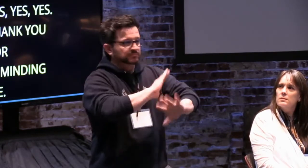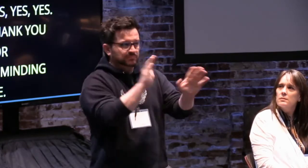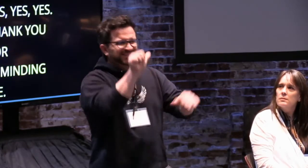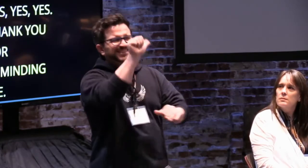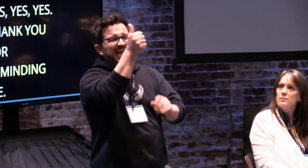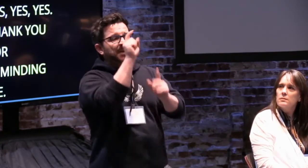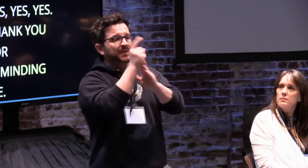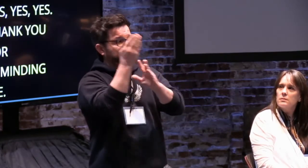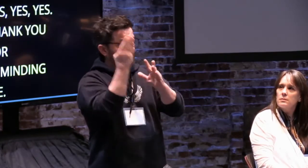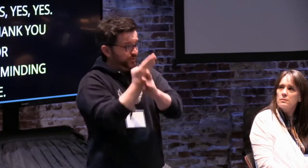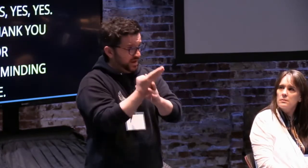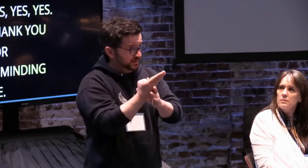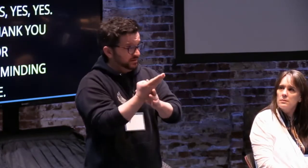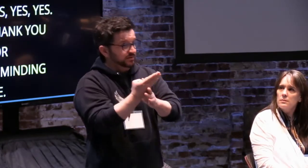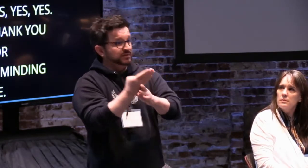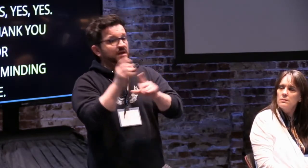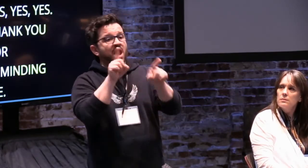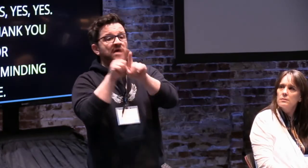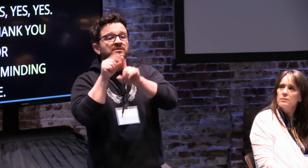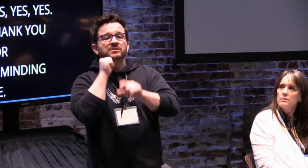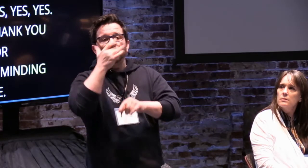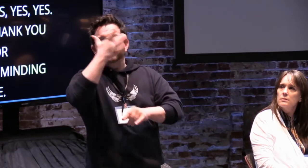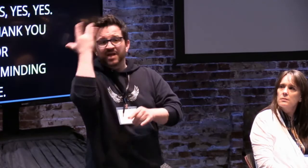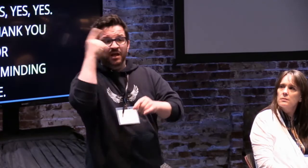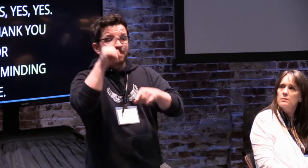Yes, we are going to have a break, but it's gonna be a 10 minute break.